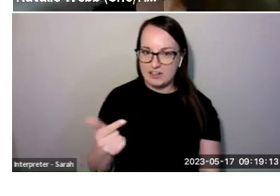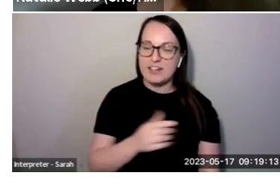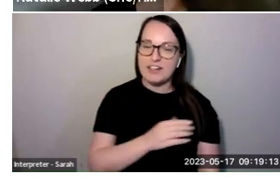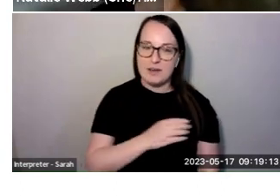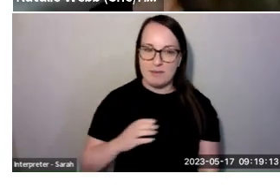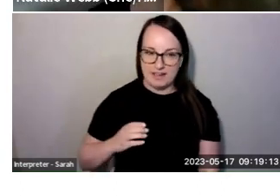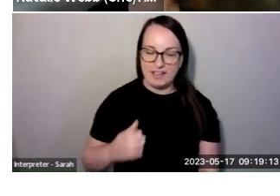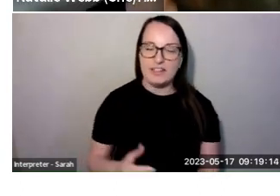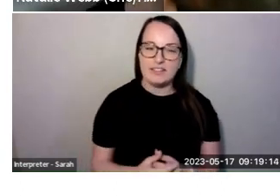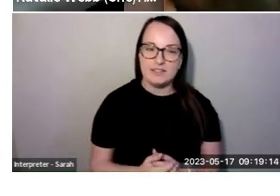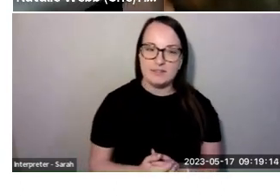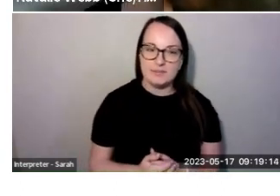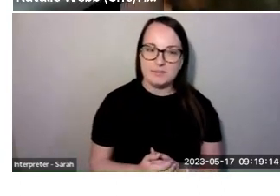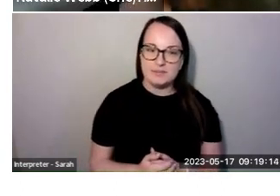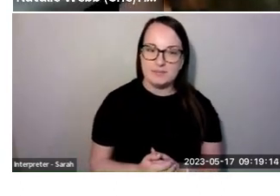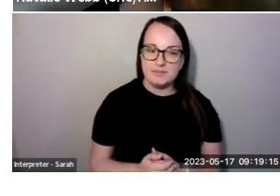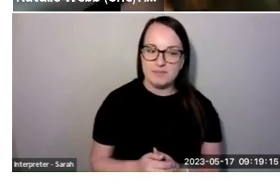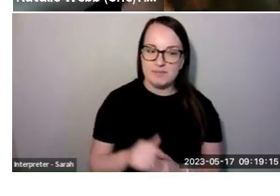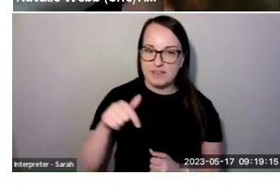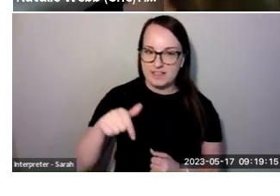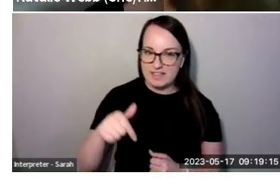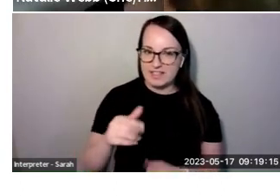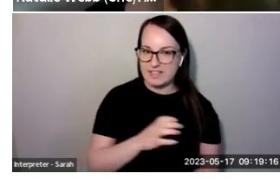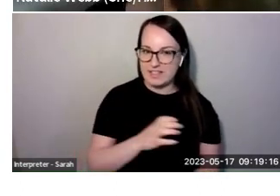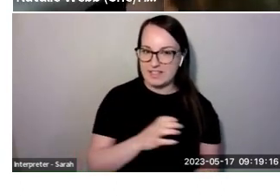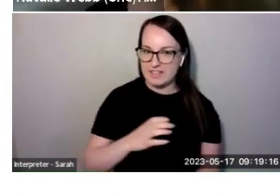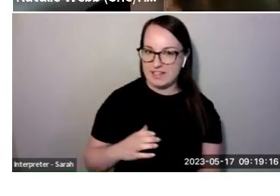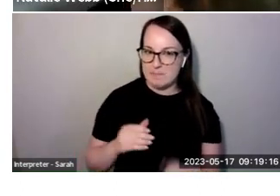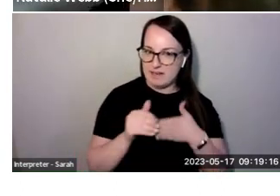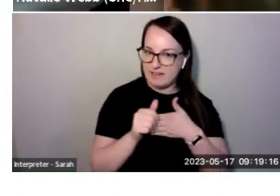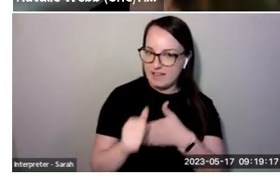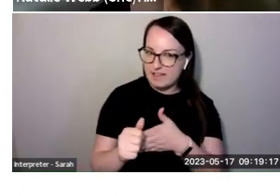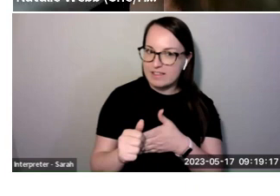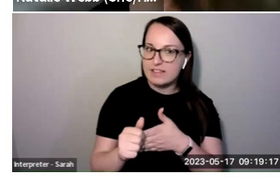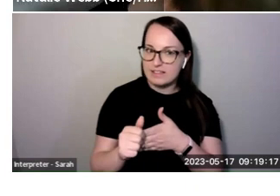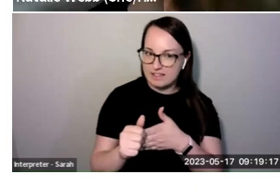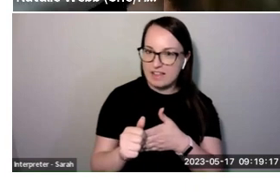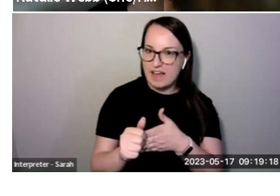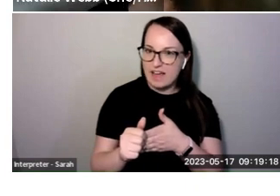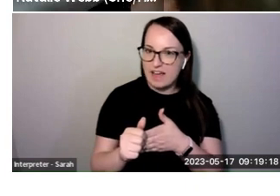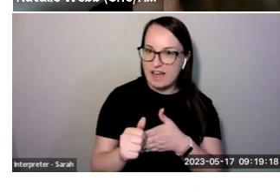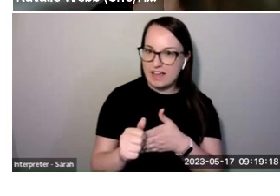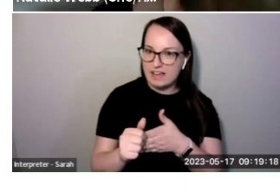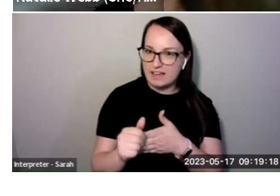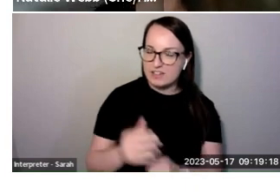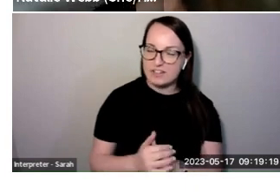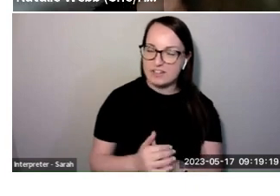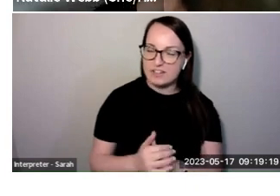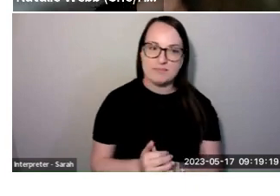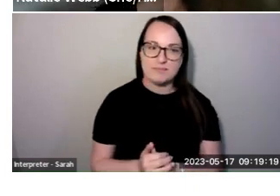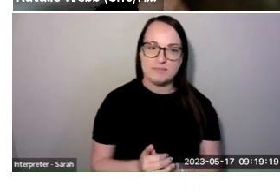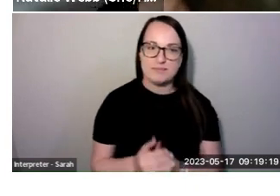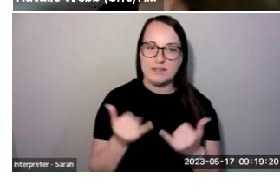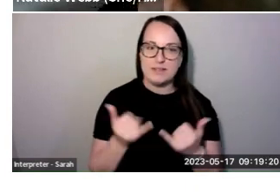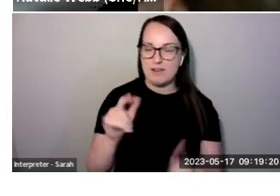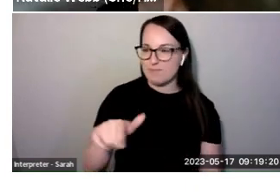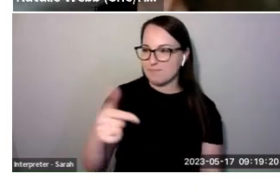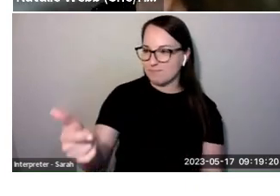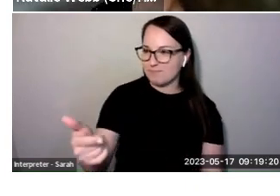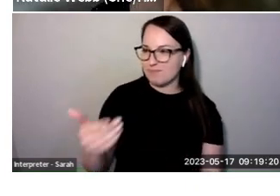committee, so thank you. This is a kind of committee-led session. I'll go ahead and turn it over to